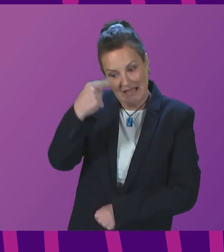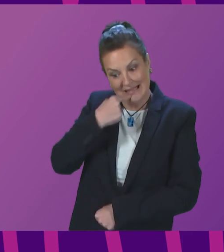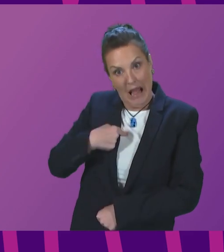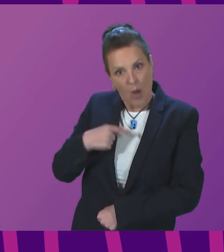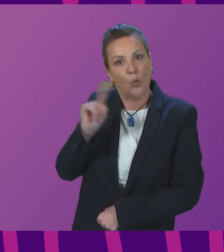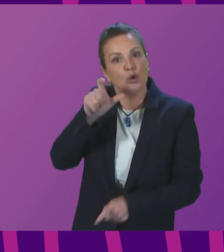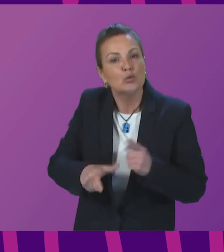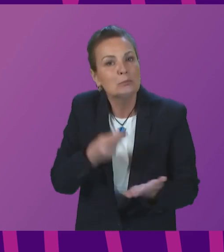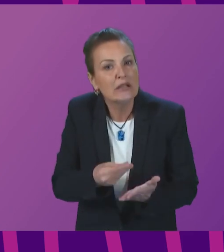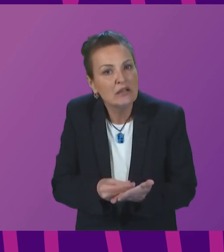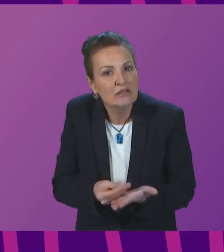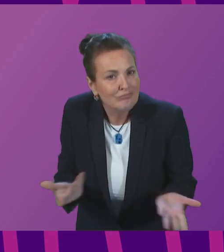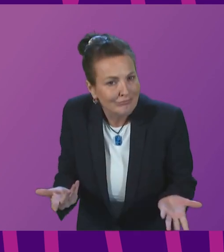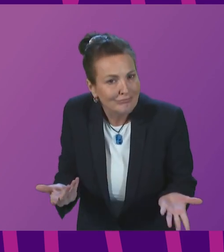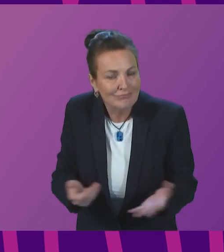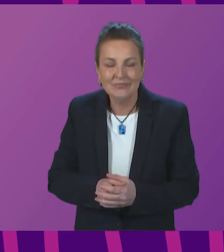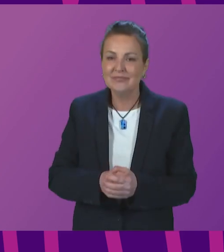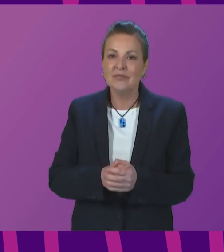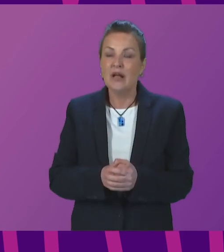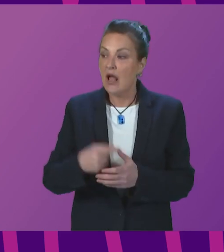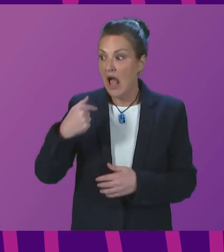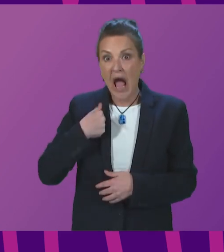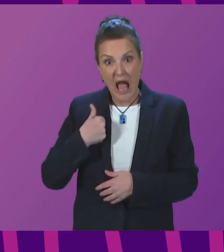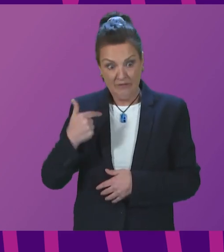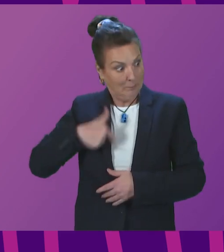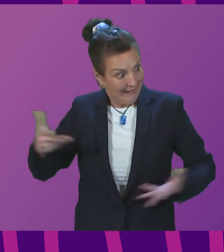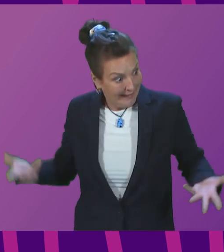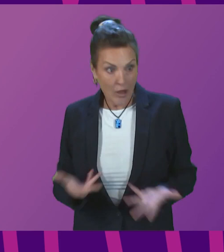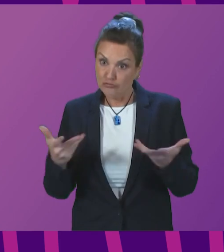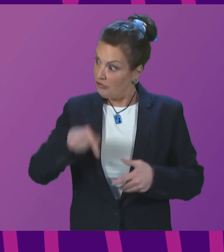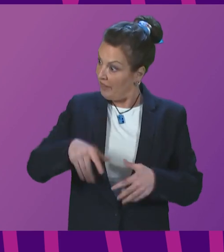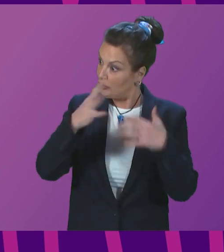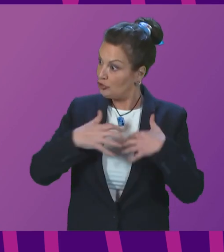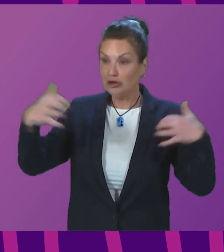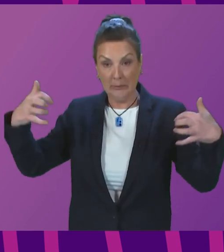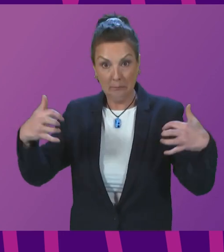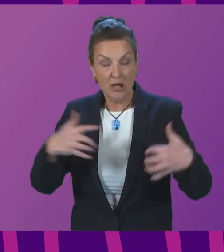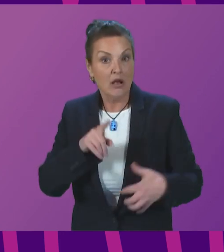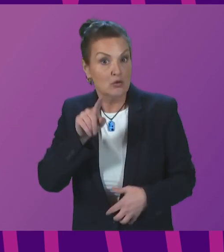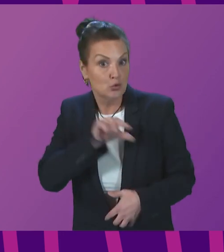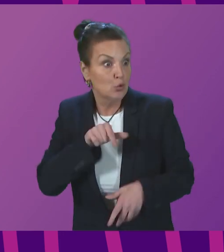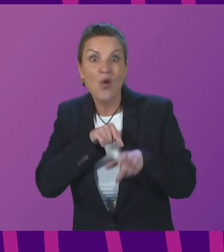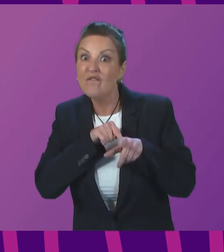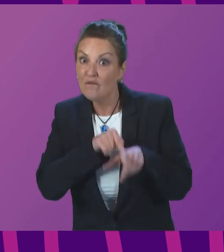I have been encouraged by members in the chamber to follow the example of the approach that is, allegedly, being taken south of the border.